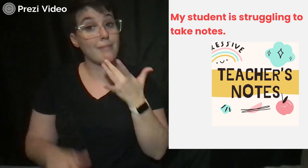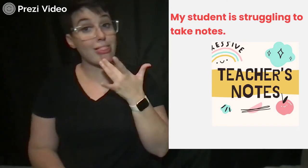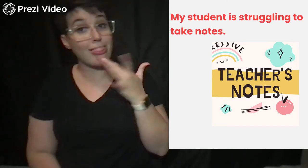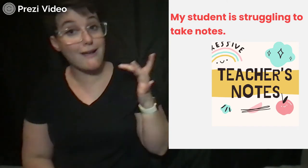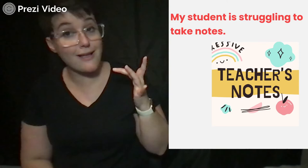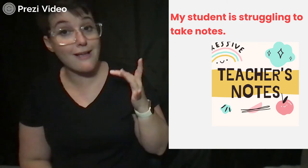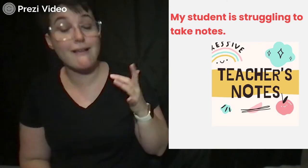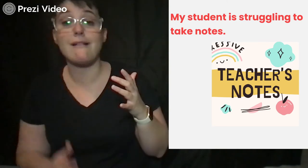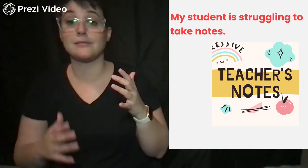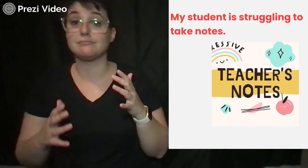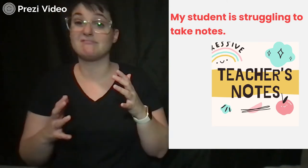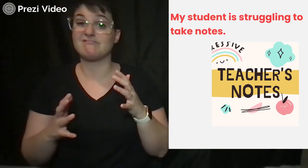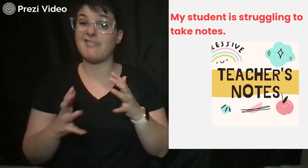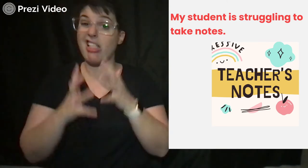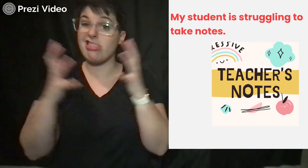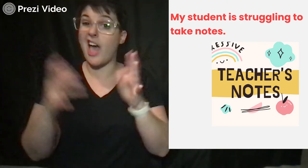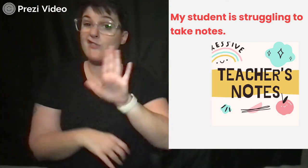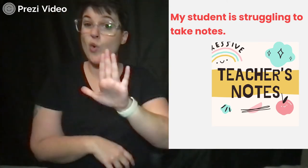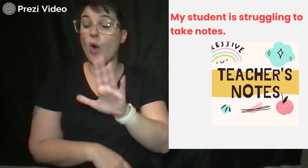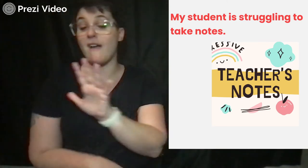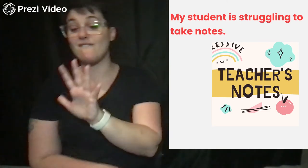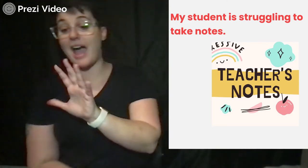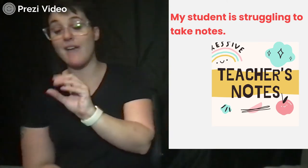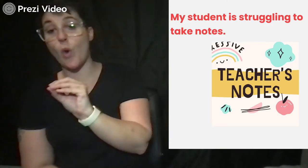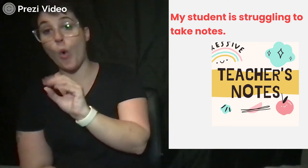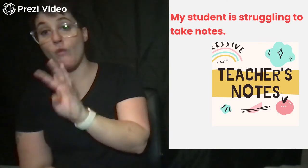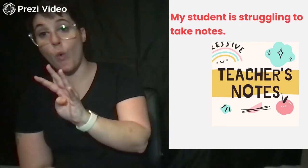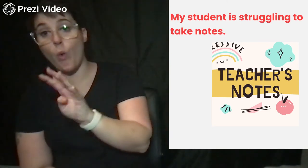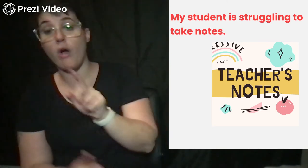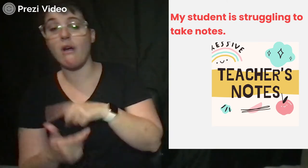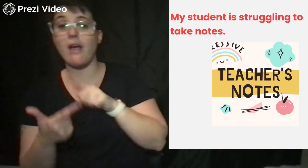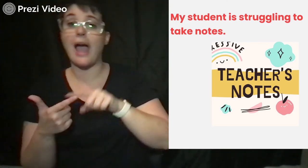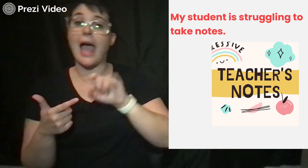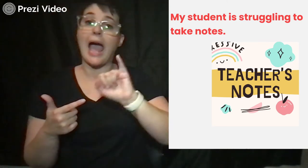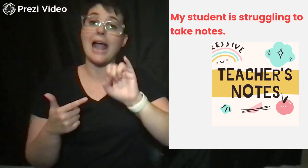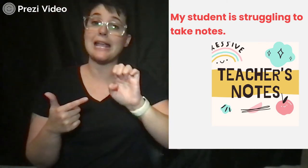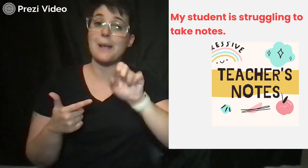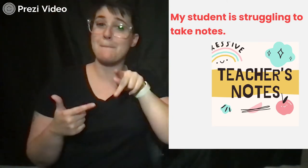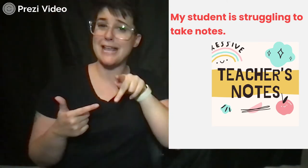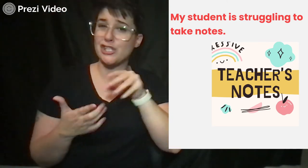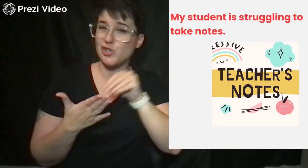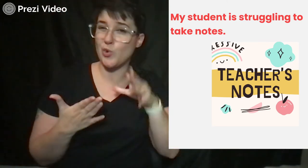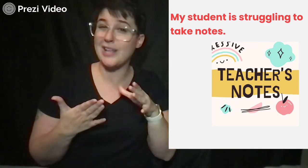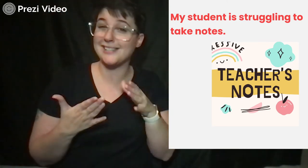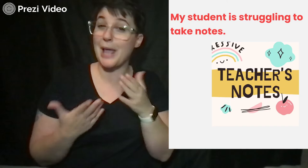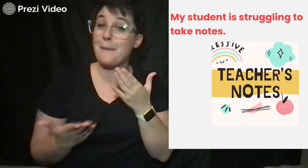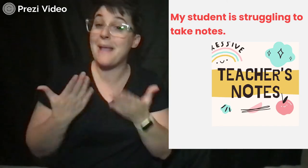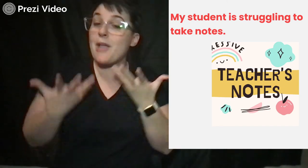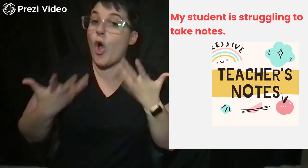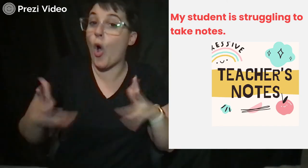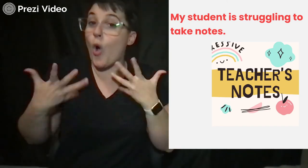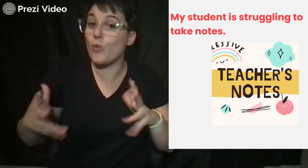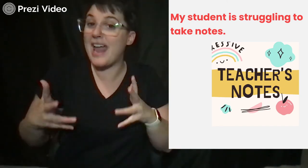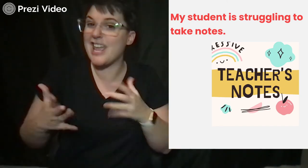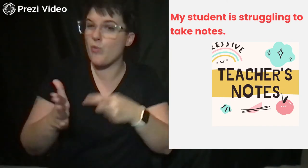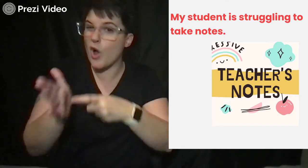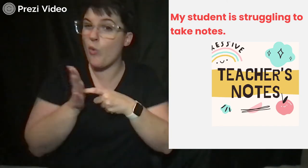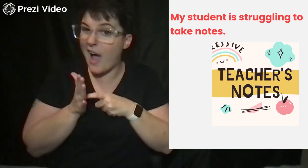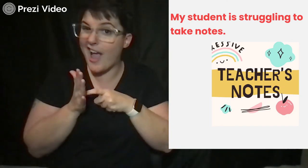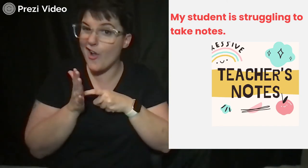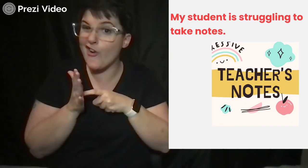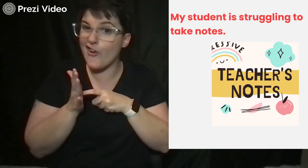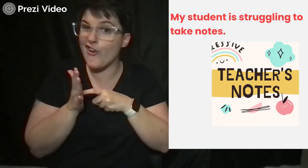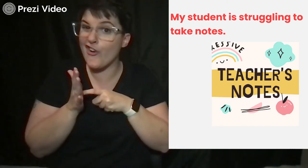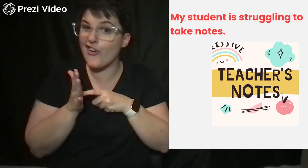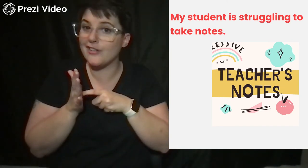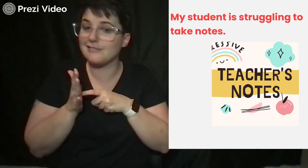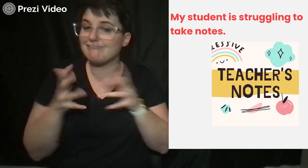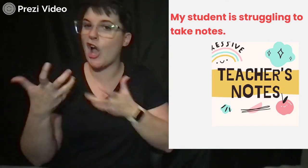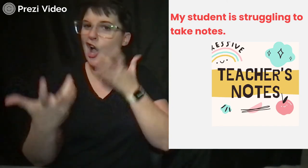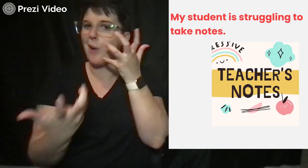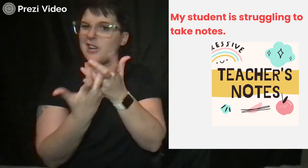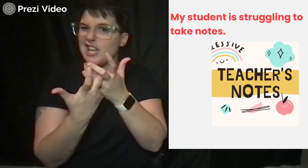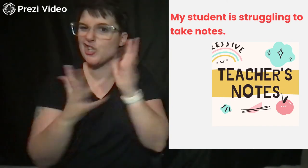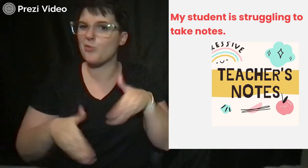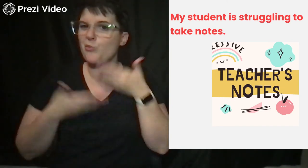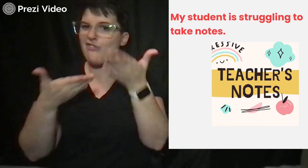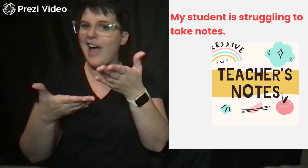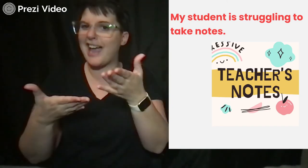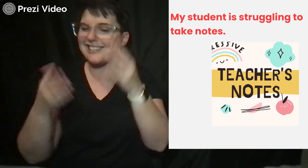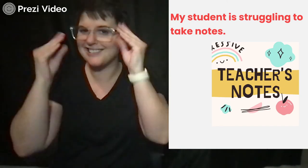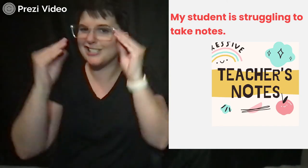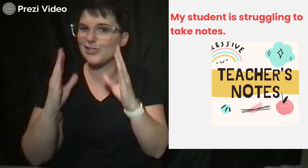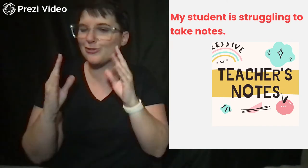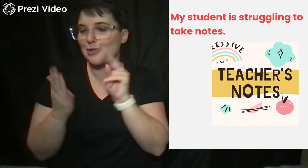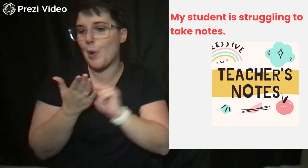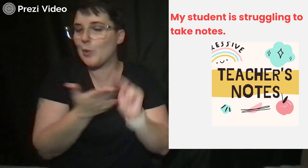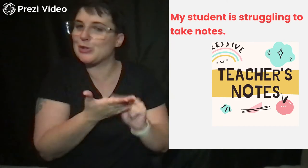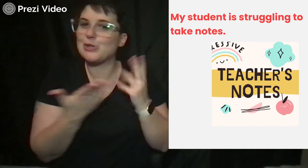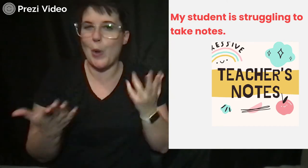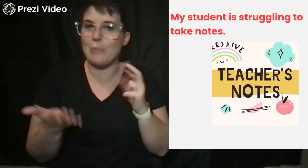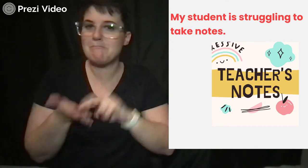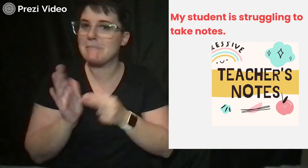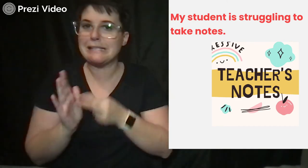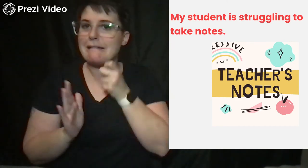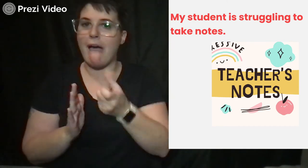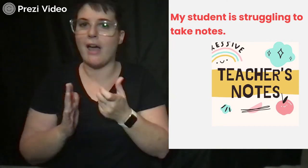Luckily, it’s likely that many of your 504 or IEP students already have an accommodation that requires teacher notes.